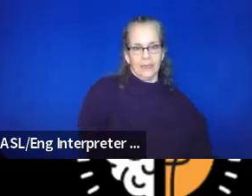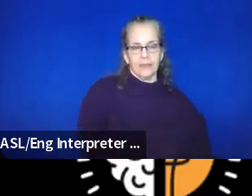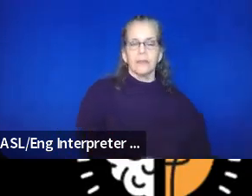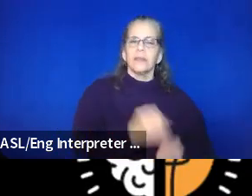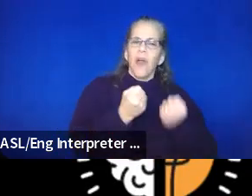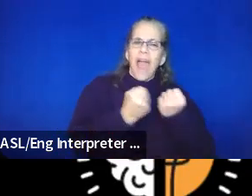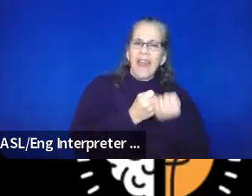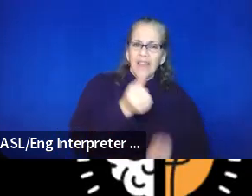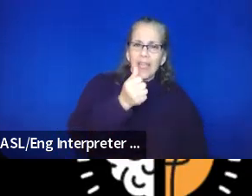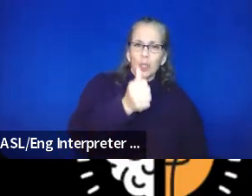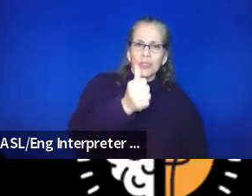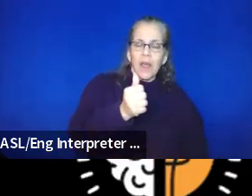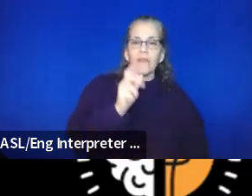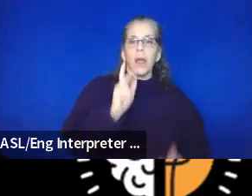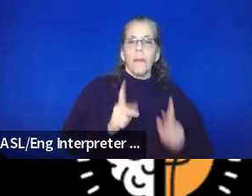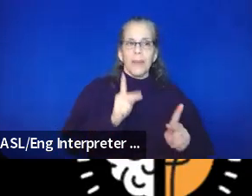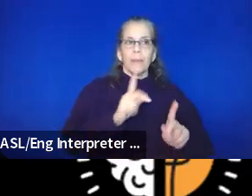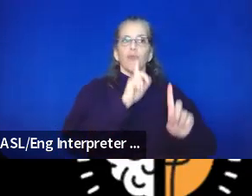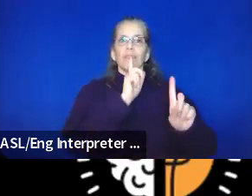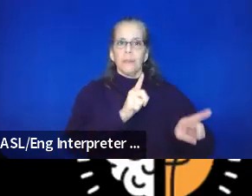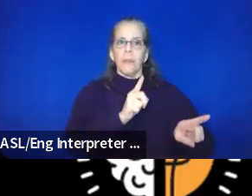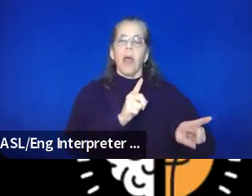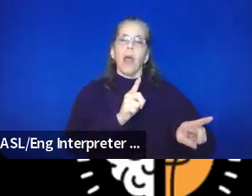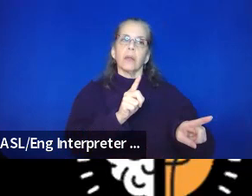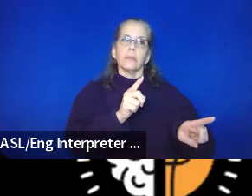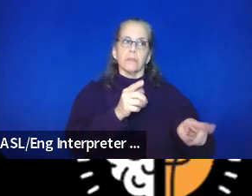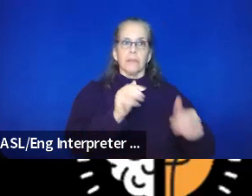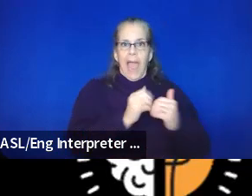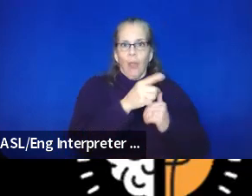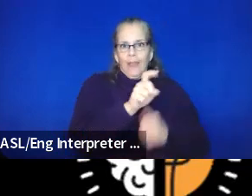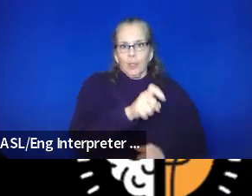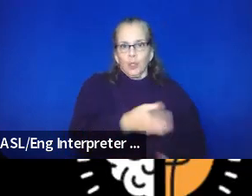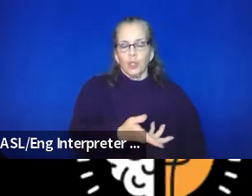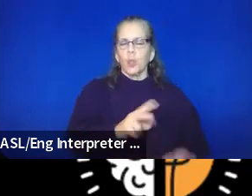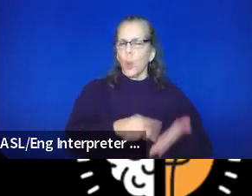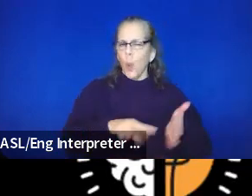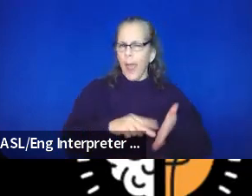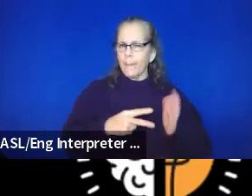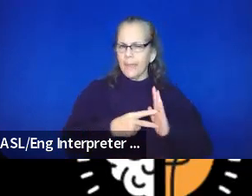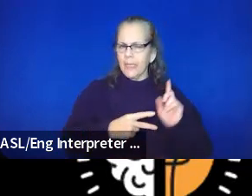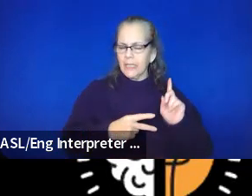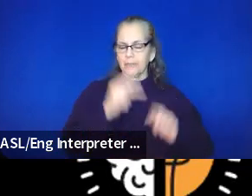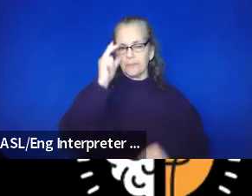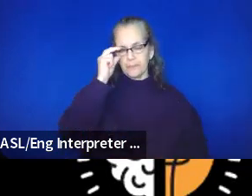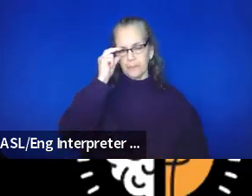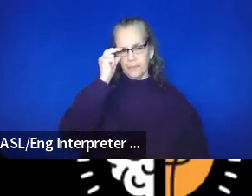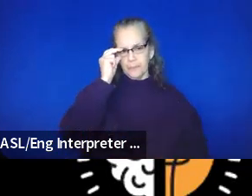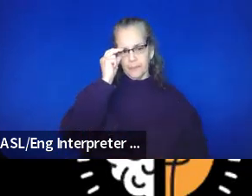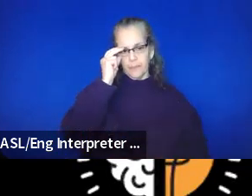react the way they should. So when I what I mean by that is if you are not confident